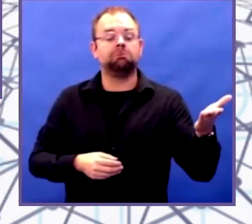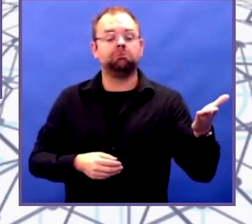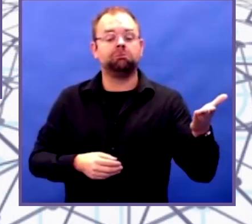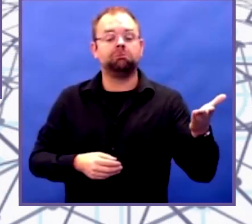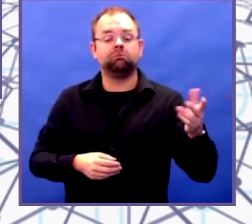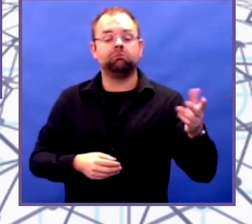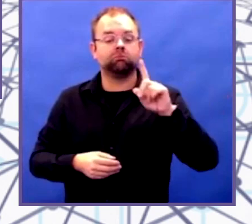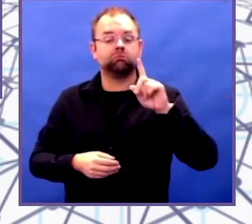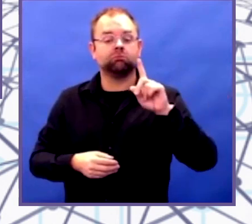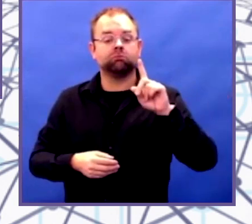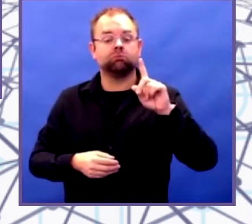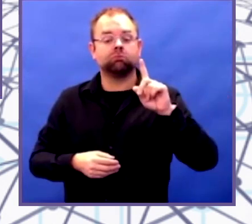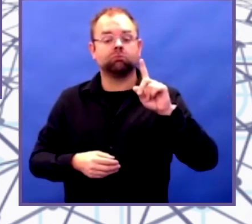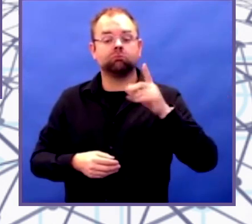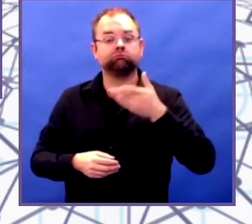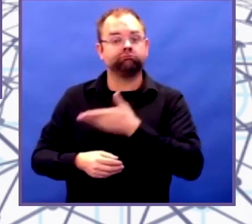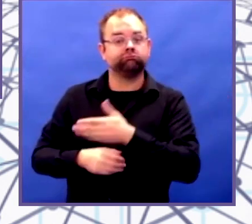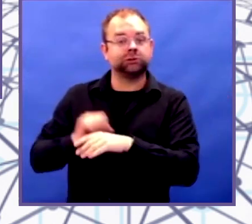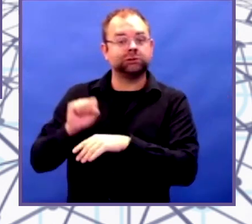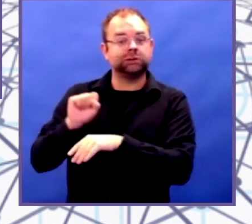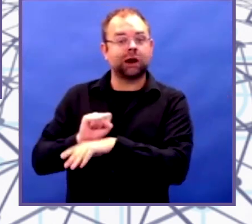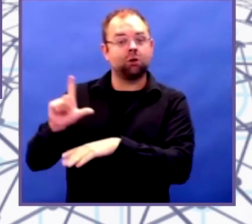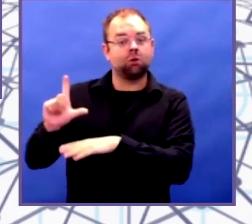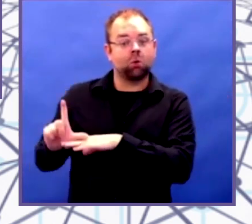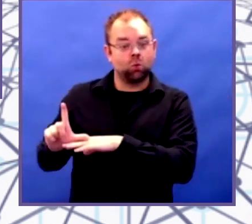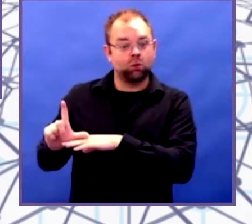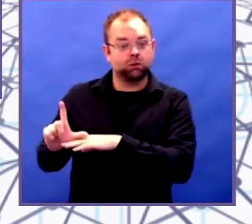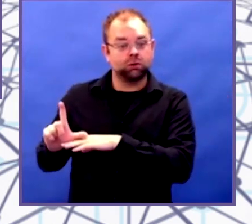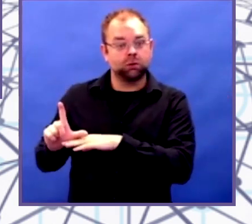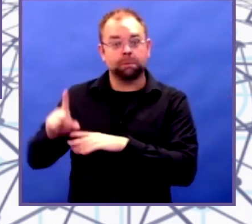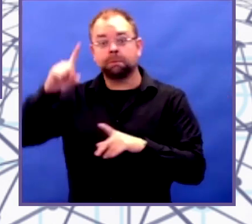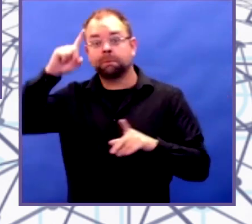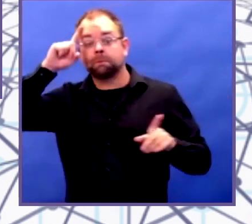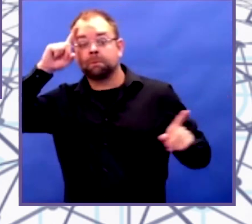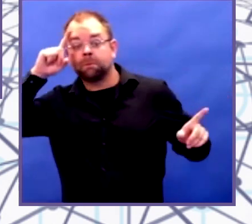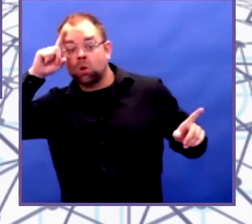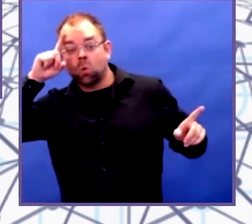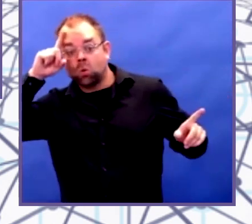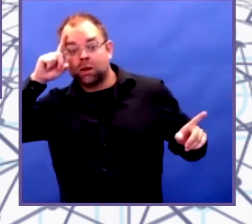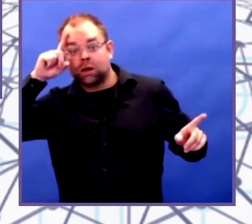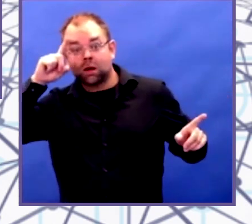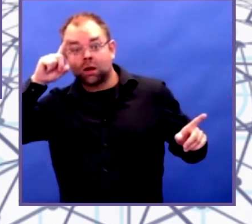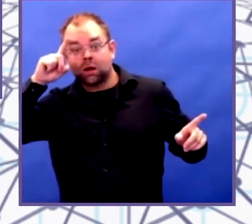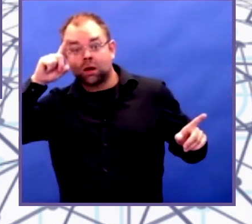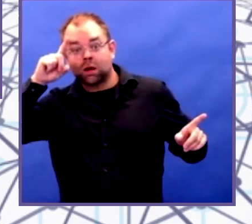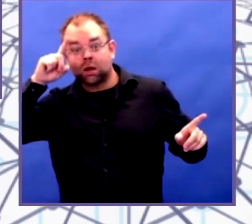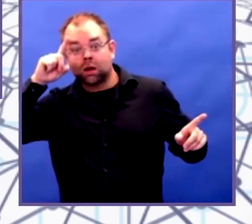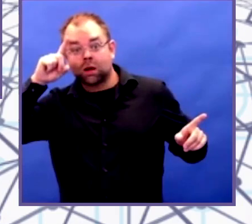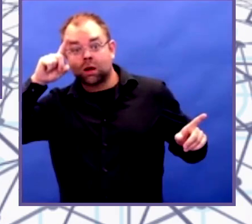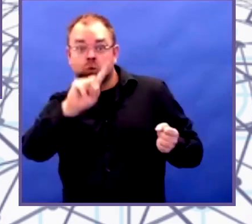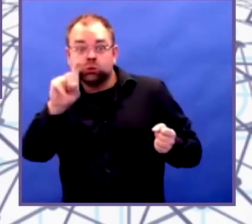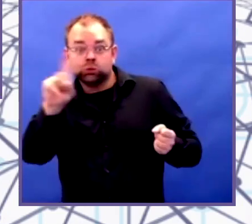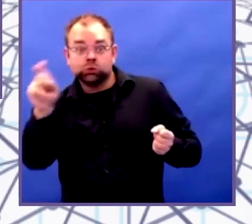Just before we move on to our next speaker, who can join me, which is Maria Clara, if